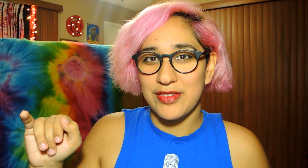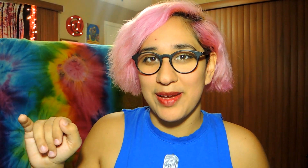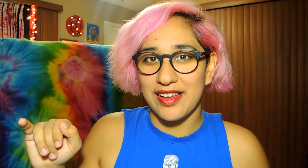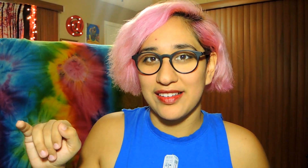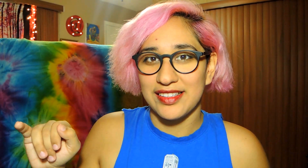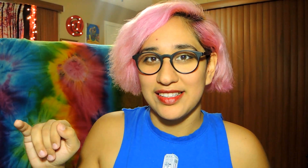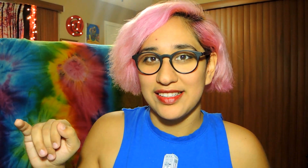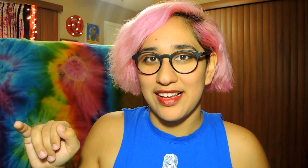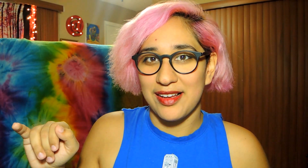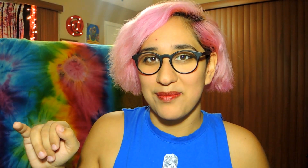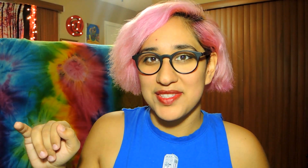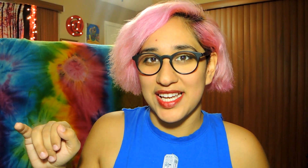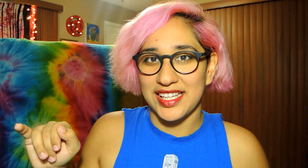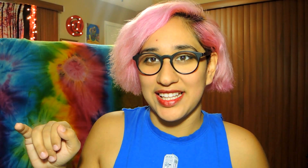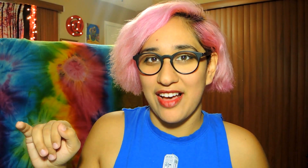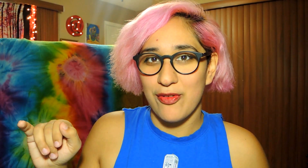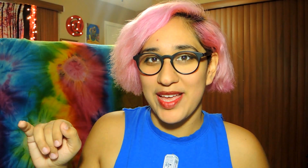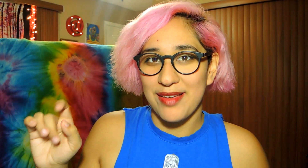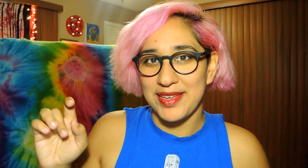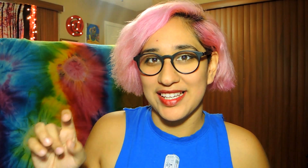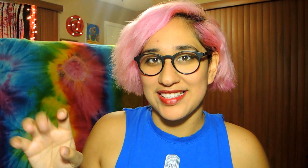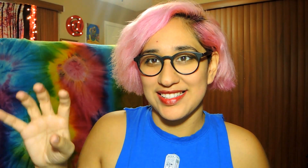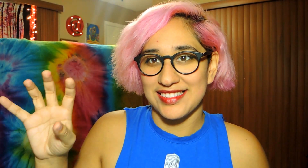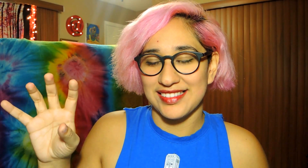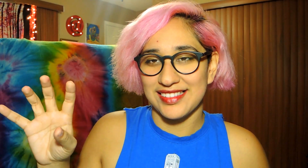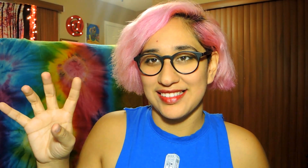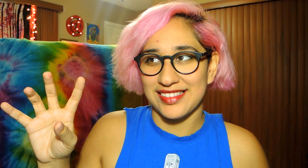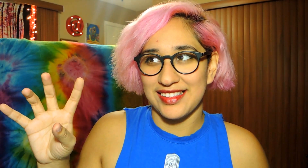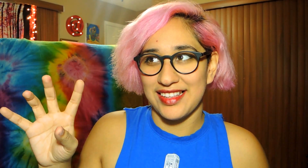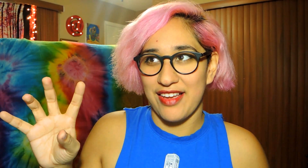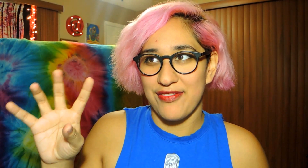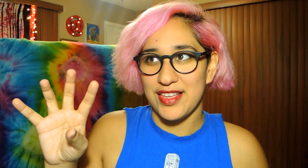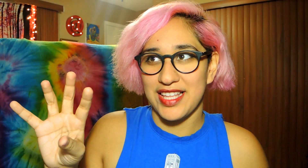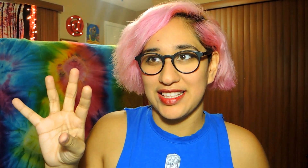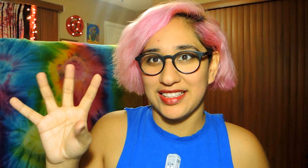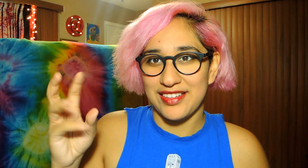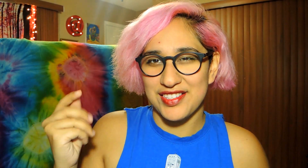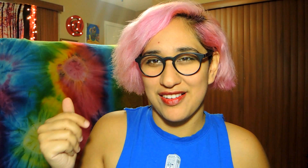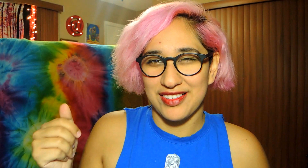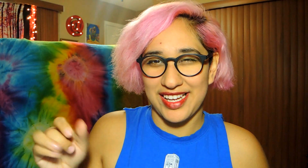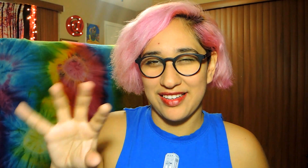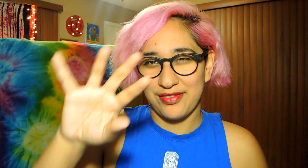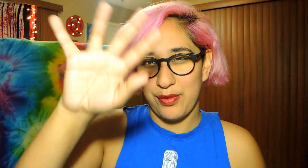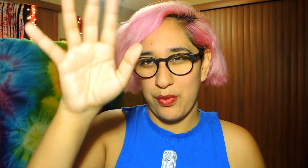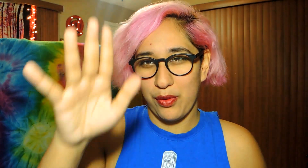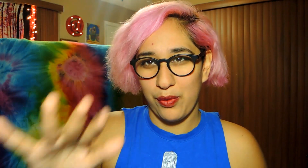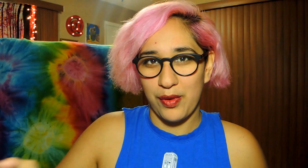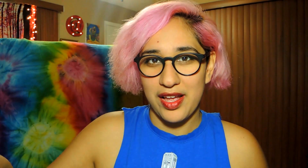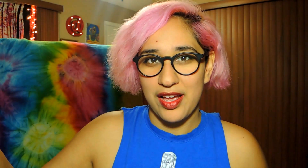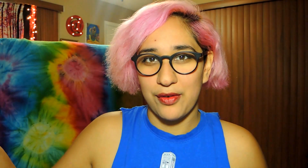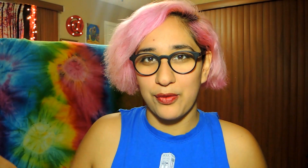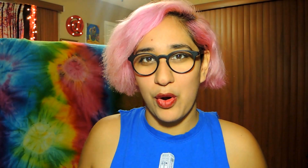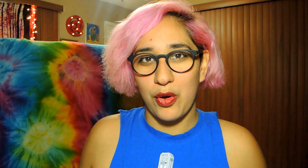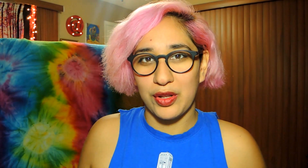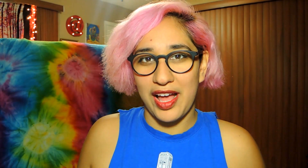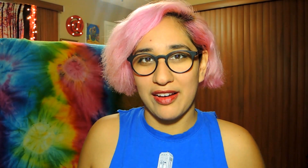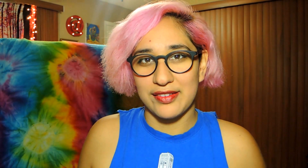loved about signing the alphabet because I feel like the letters all kind of roll out